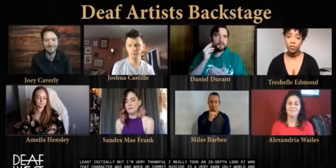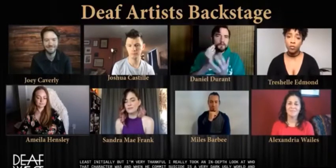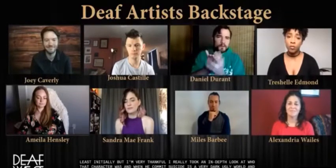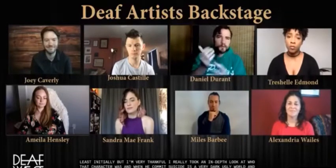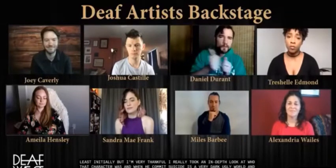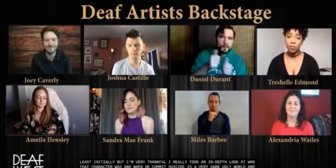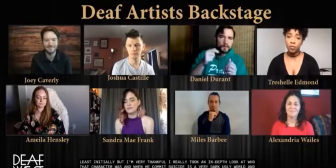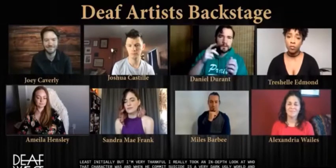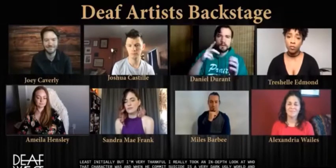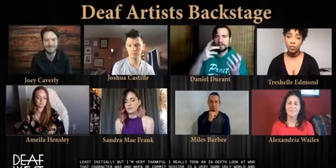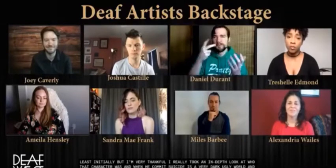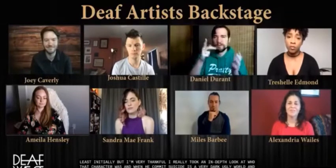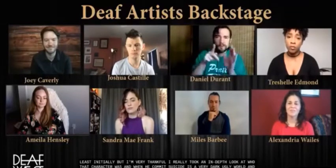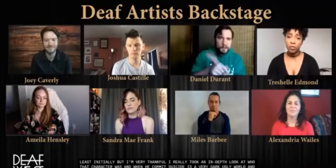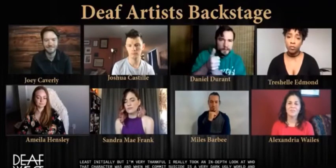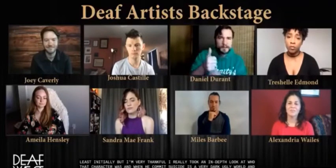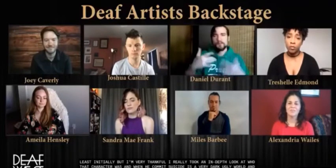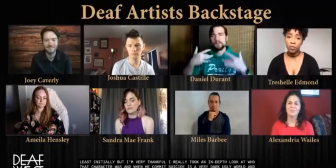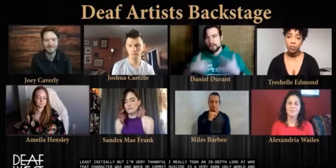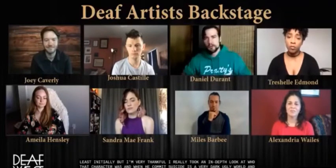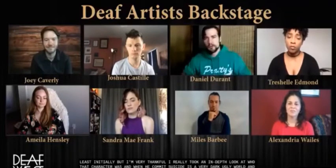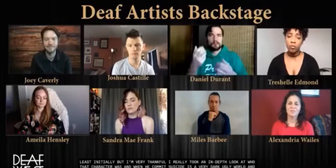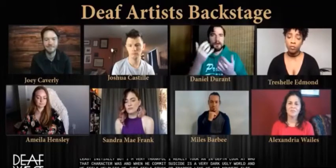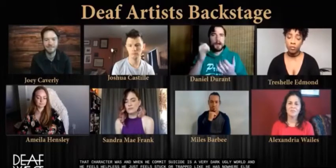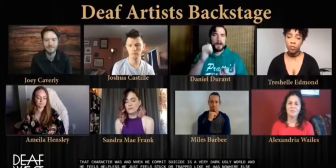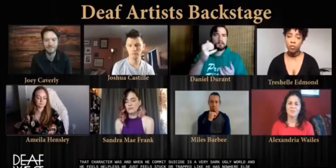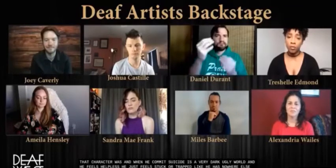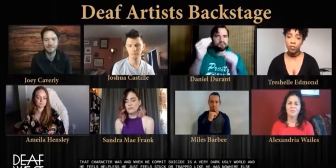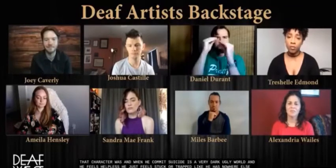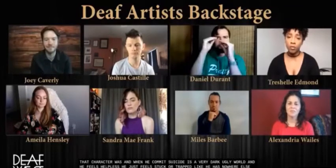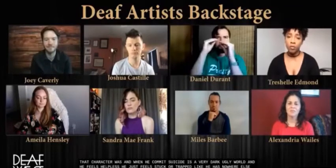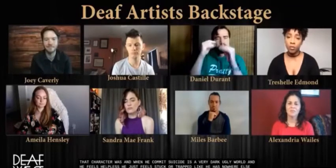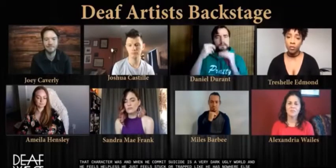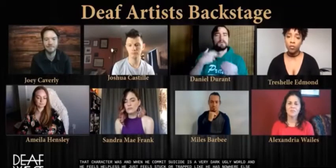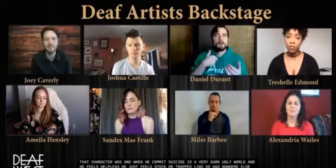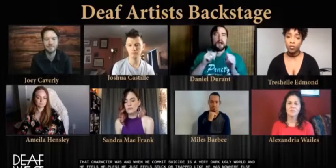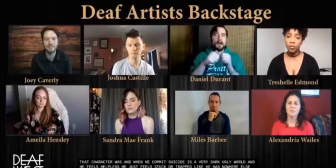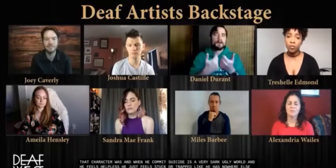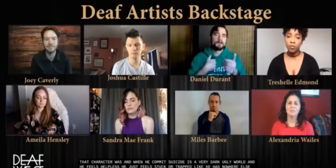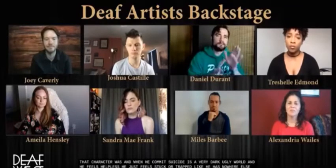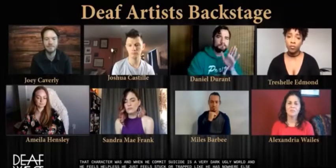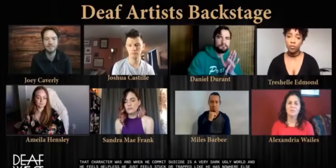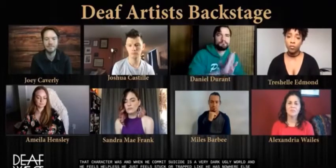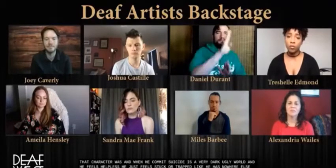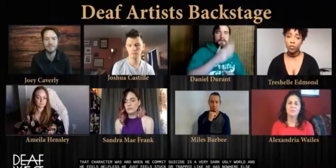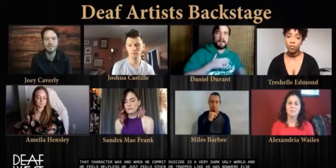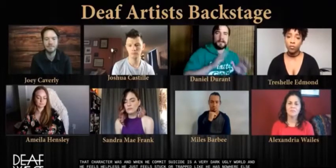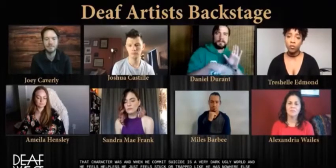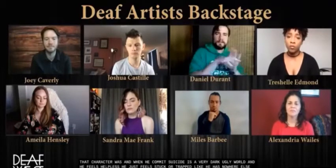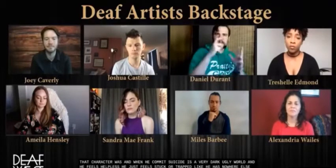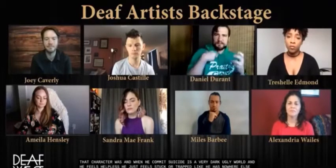type of feeling and so I really-- if there's any want people who-- I spoke with people